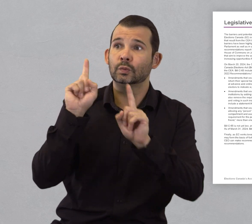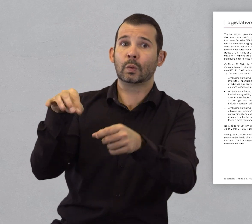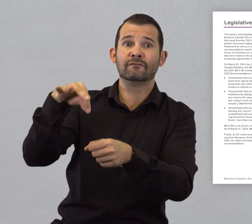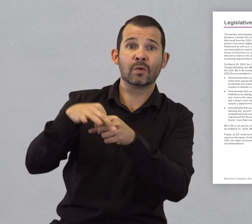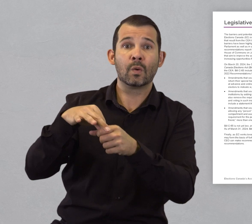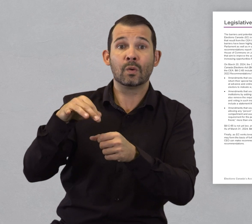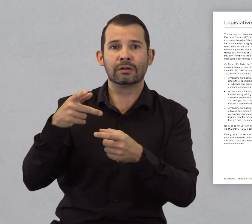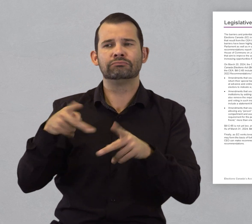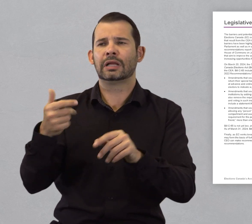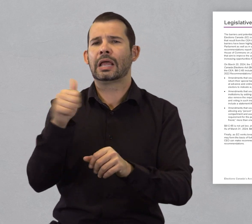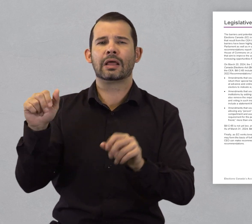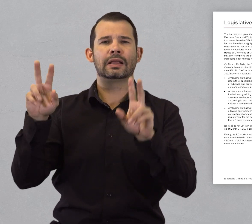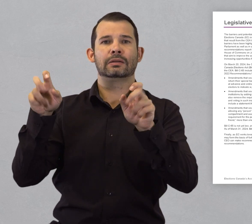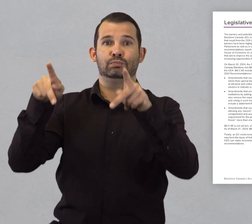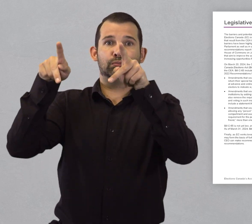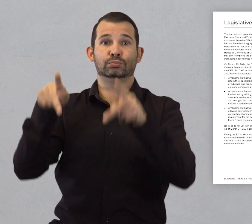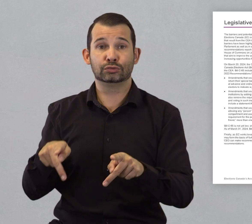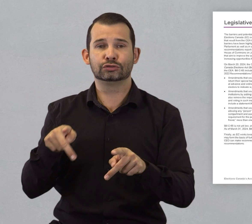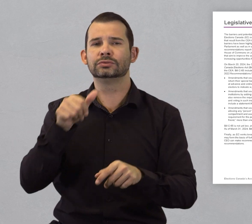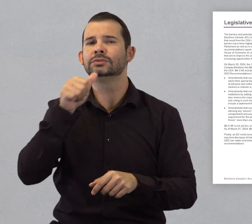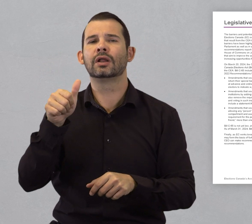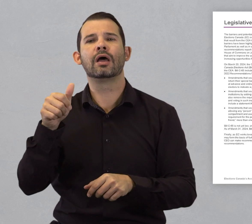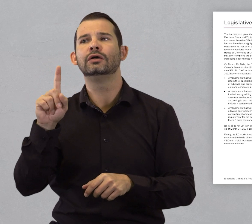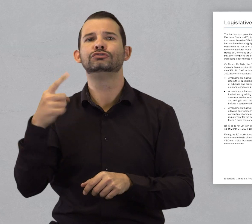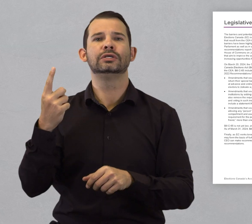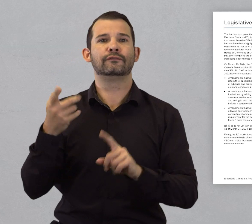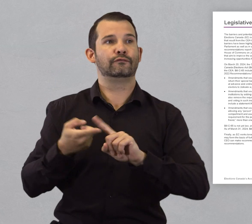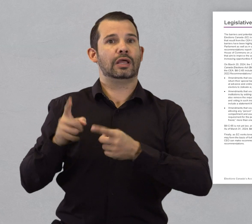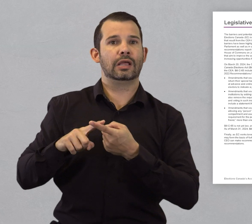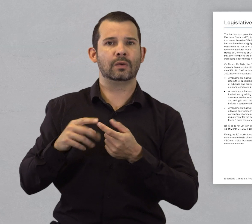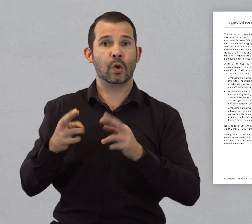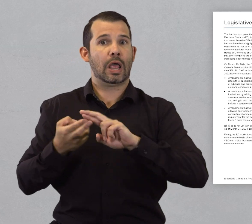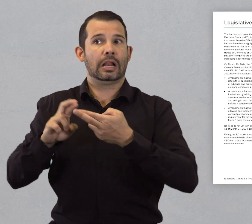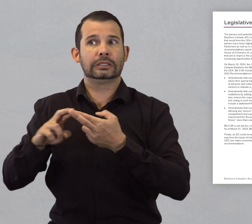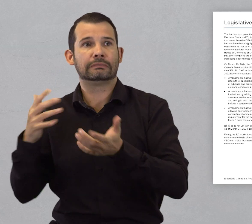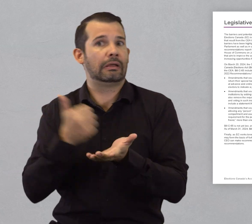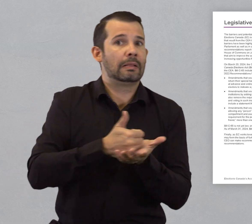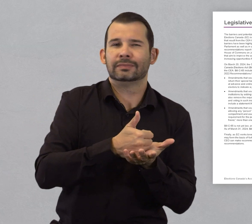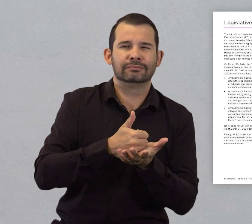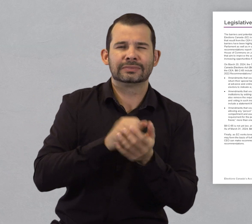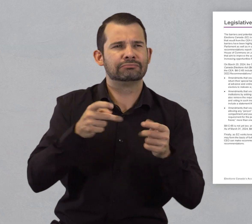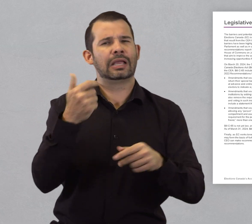at the polls by allowing any “person” (as opposed to only a friend or a relative) to